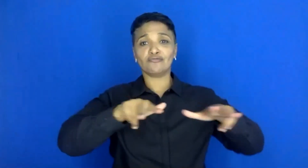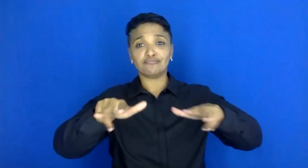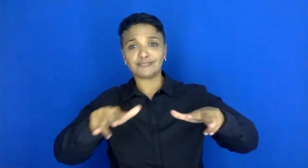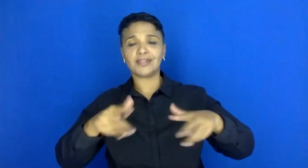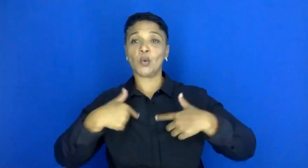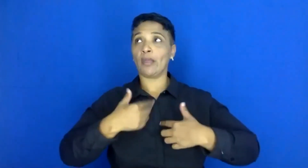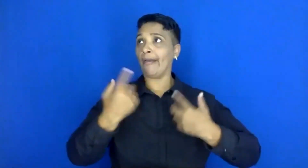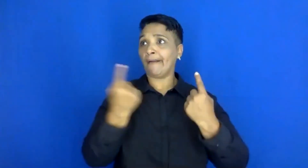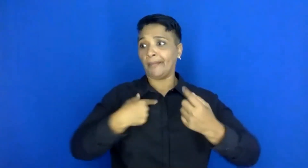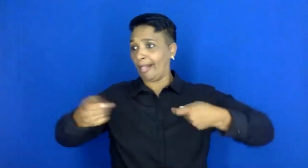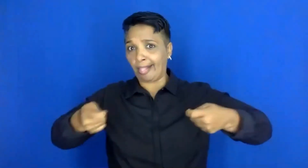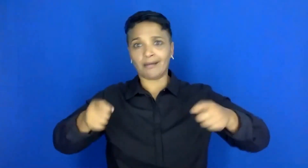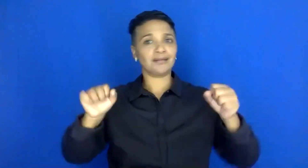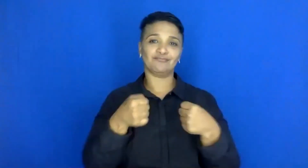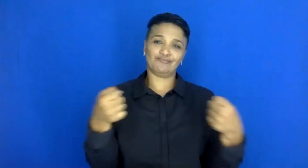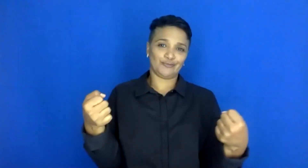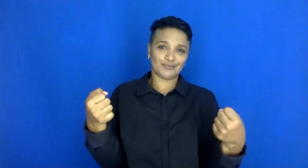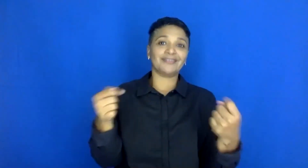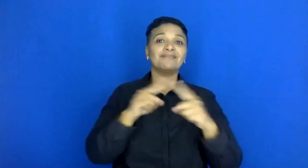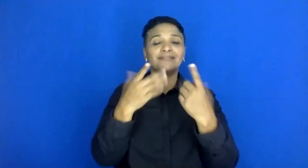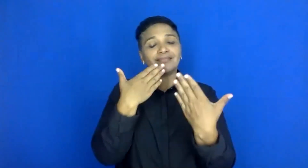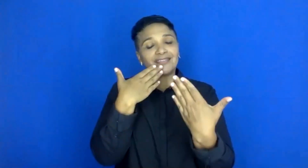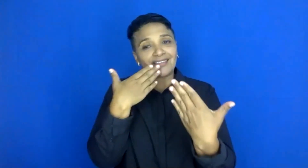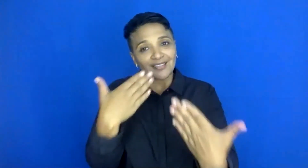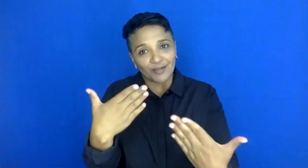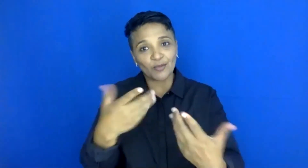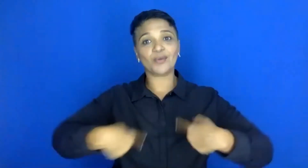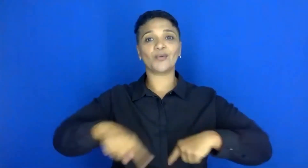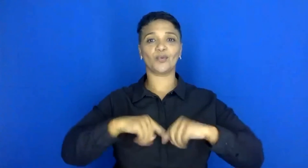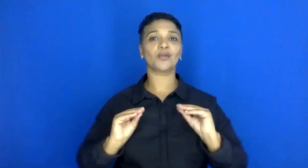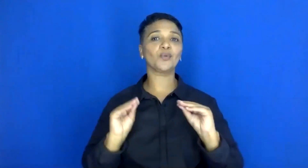and thank you again for providing us youth with disabilities this platform uh to share